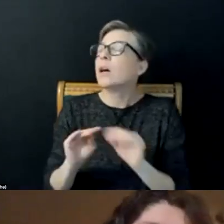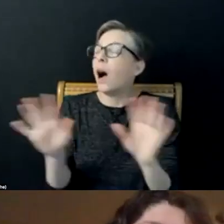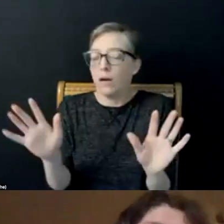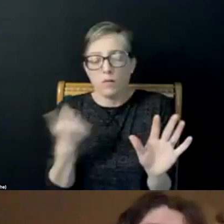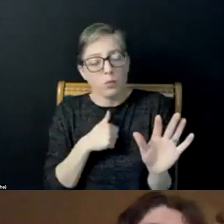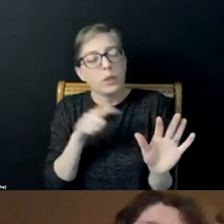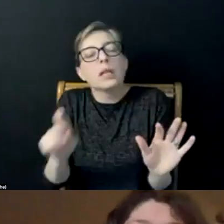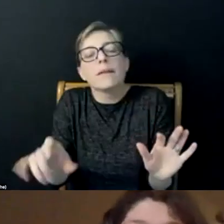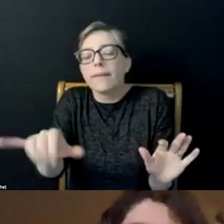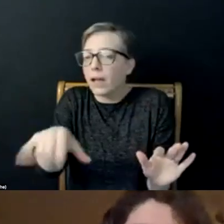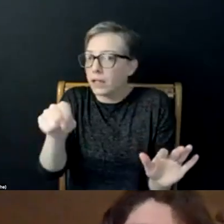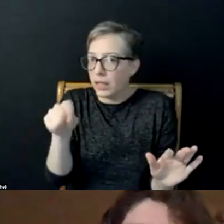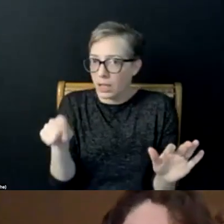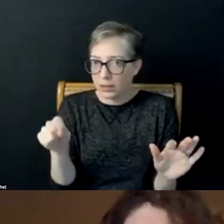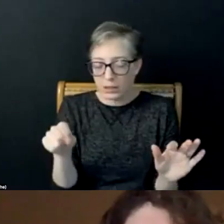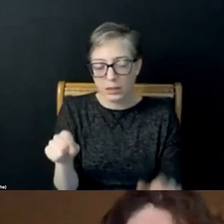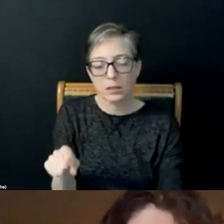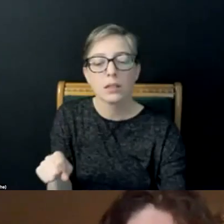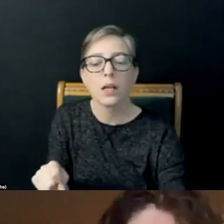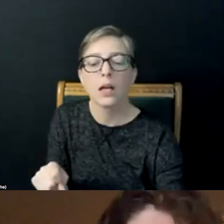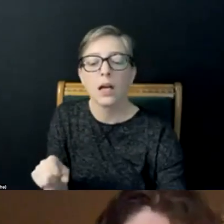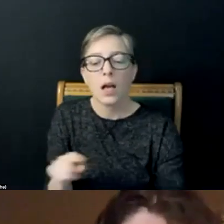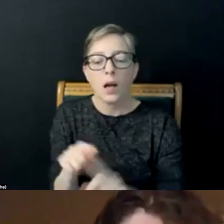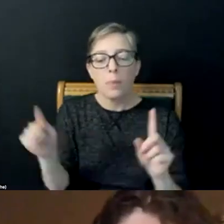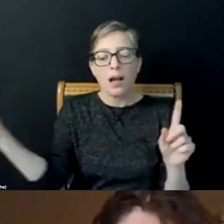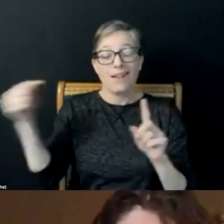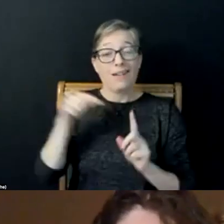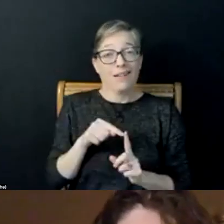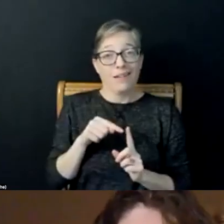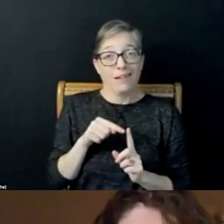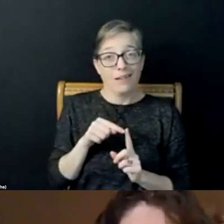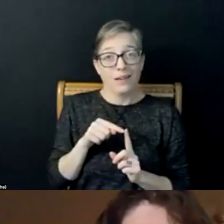However, going back to the blurb I mentioned about child welfare,